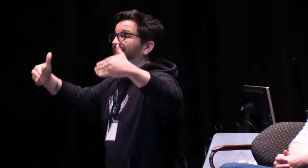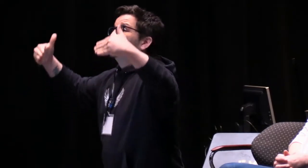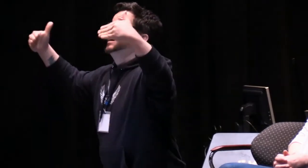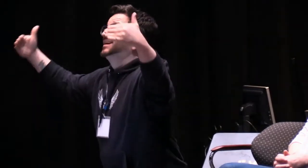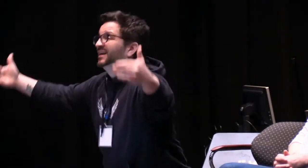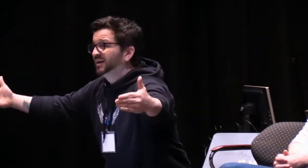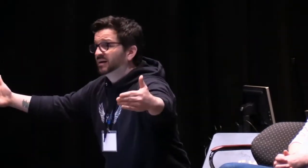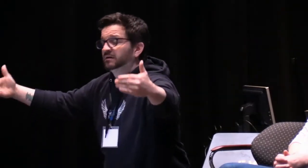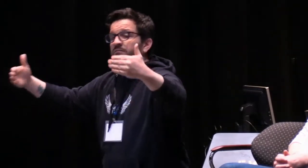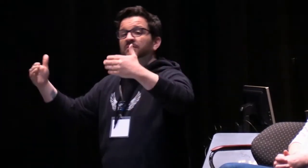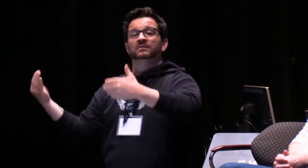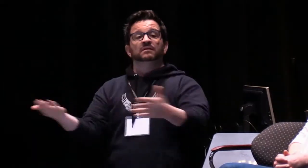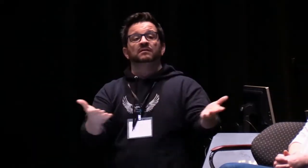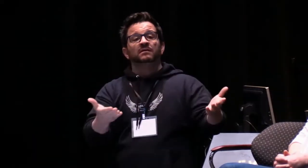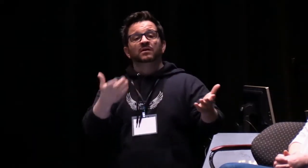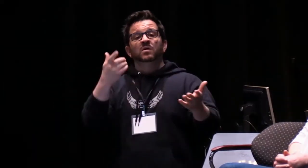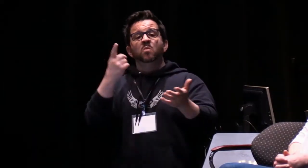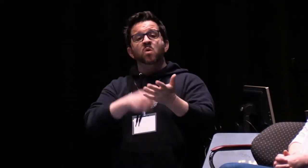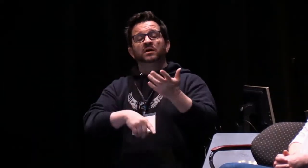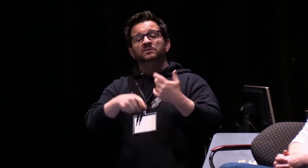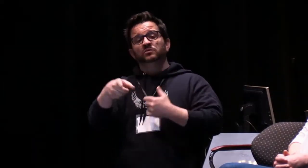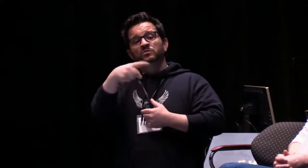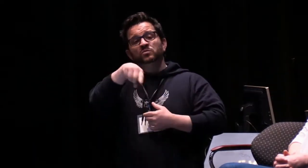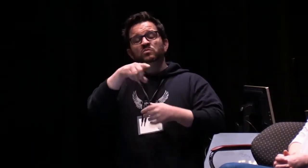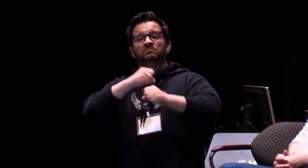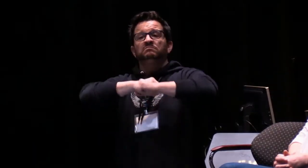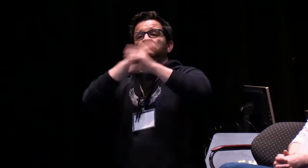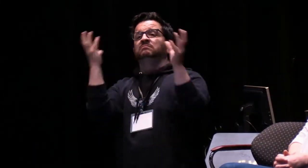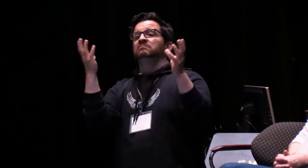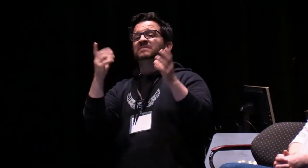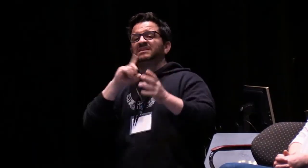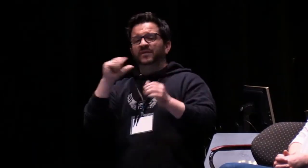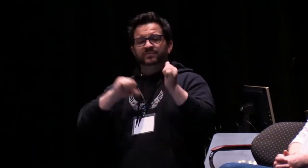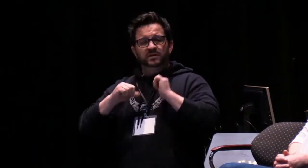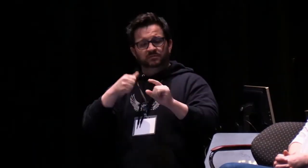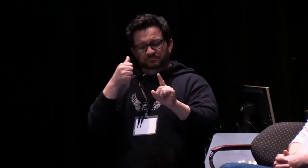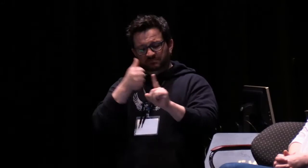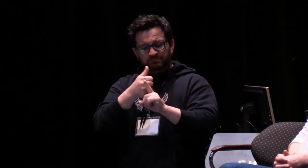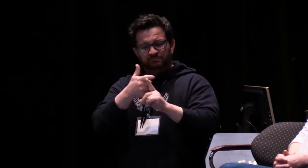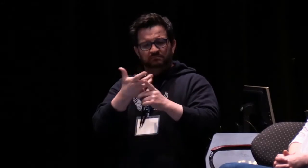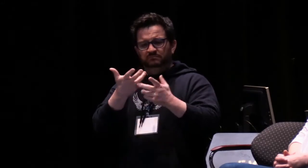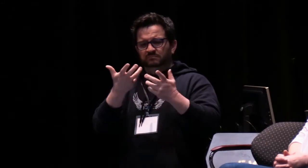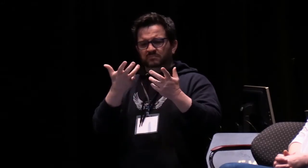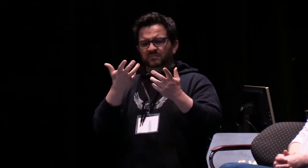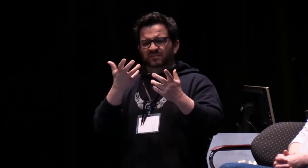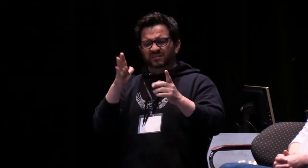Where the old incarnates itself into the young. That's the quote.